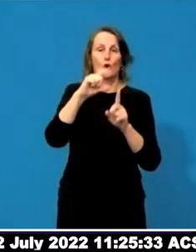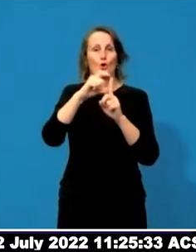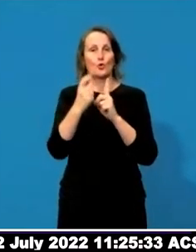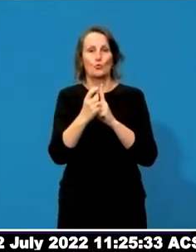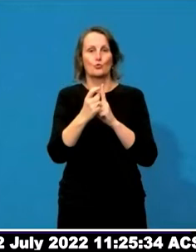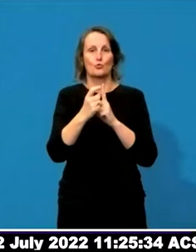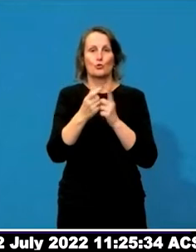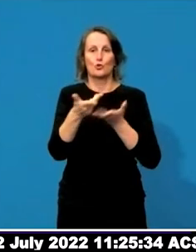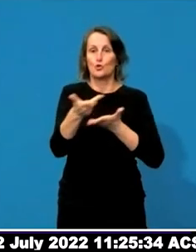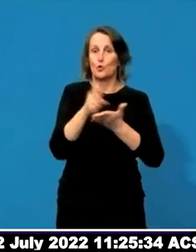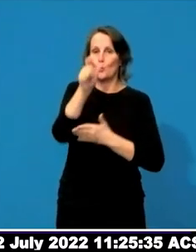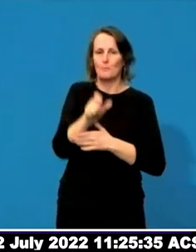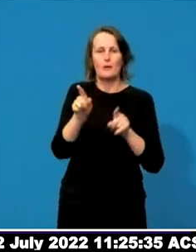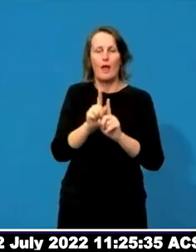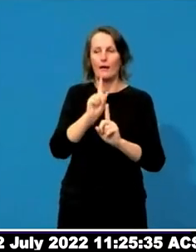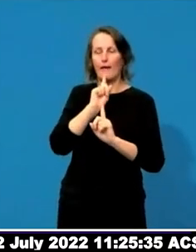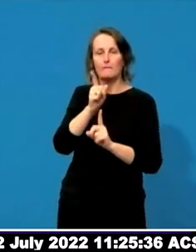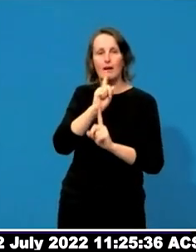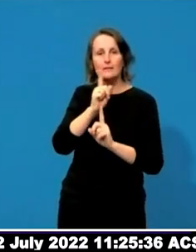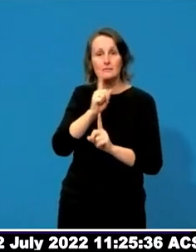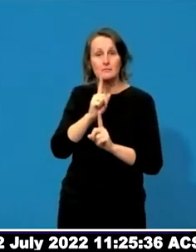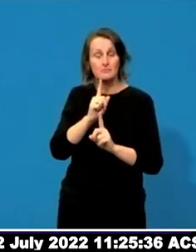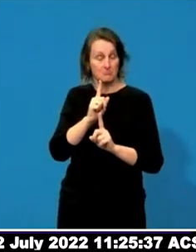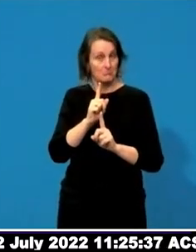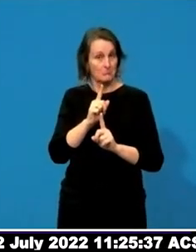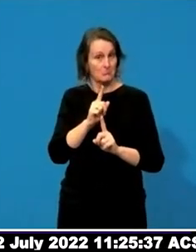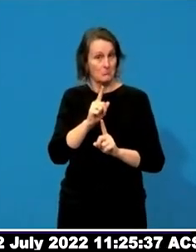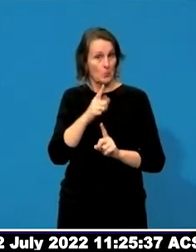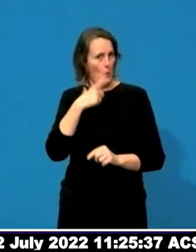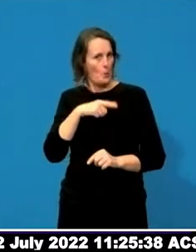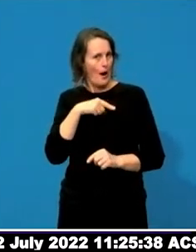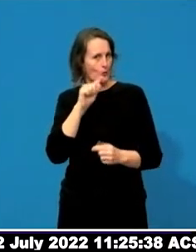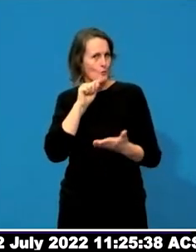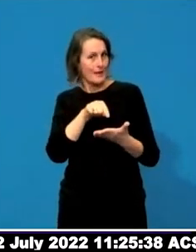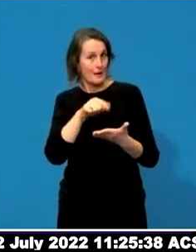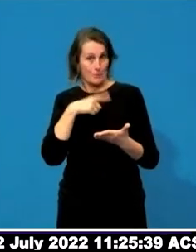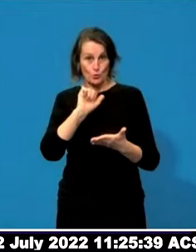is that based upon your first-hand experience of that need? Absolutely, yes.